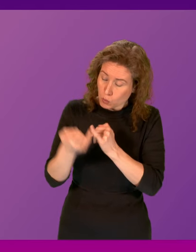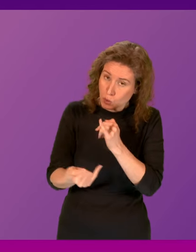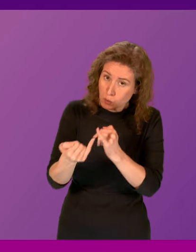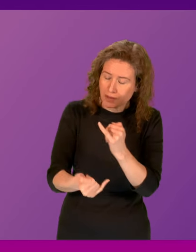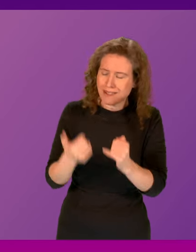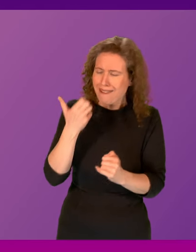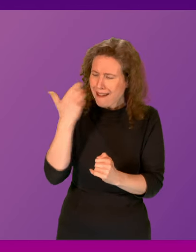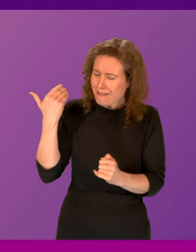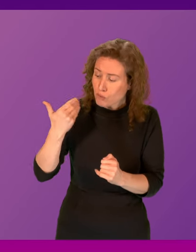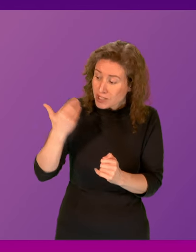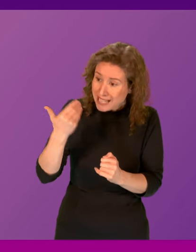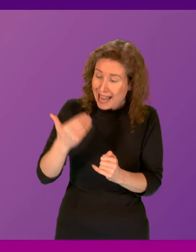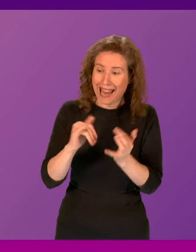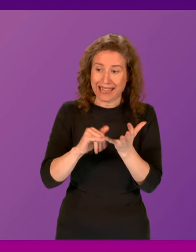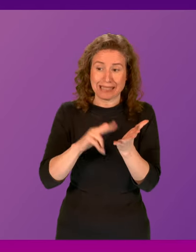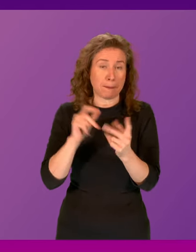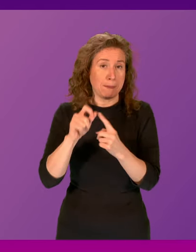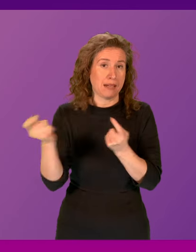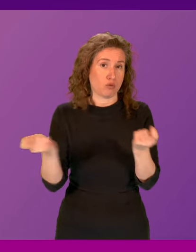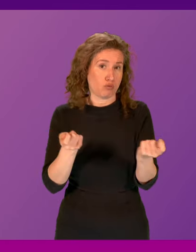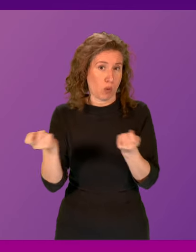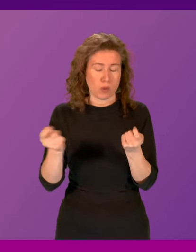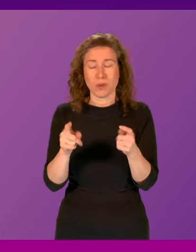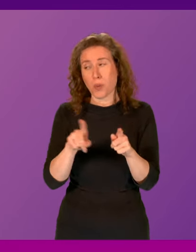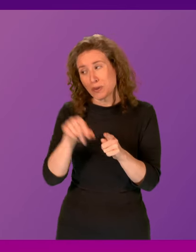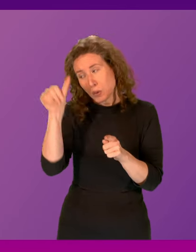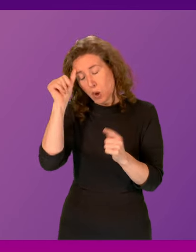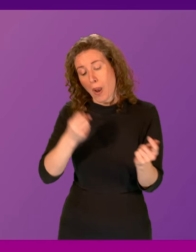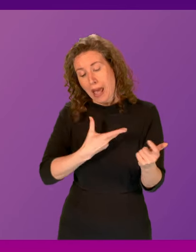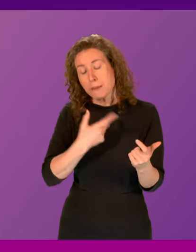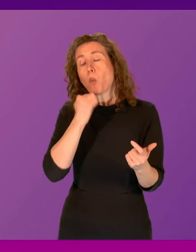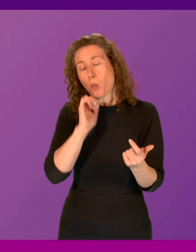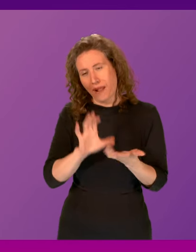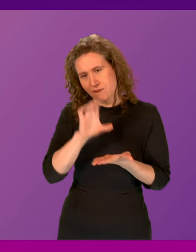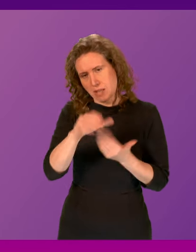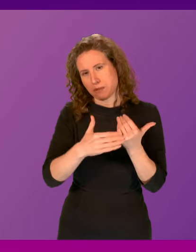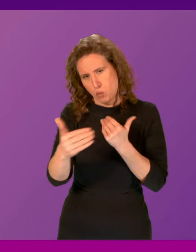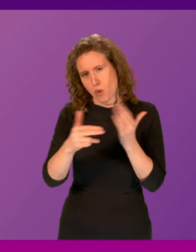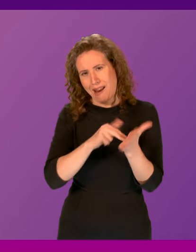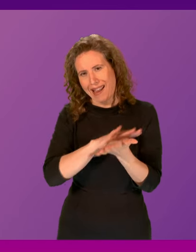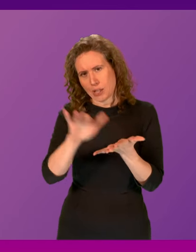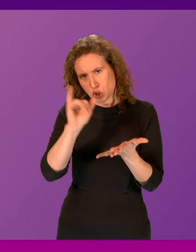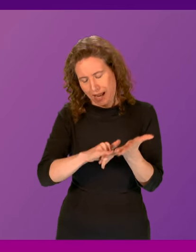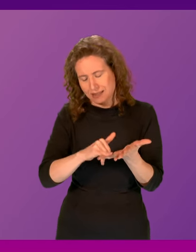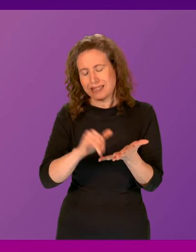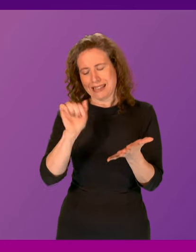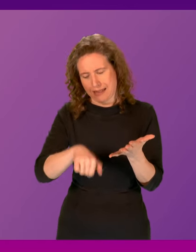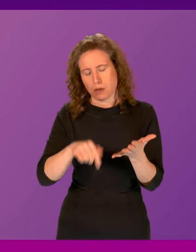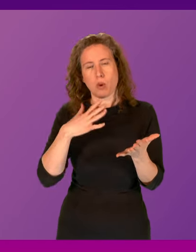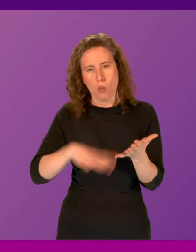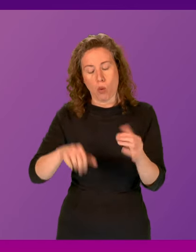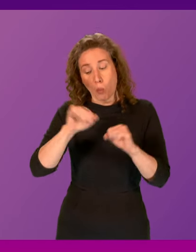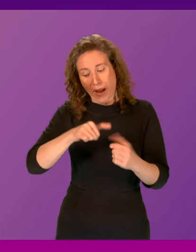Scottish National Party Government. He also knows that Labour will invest more in the national health service and that we want to bring down waiting lists, but he has to take